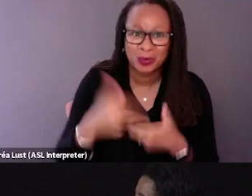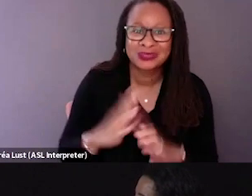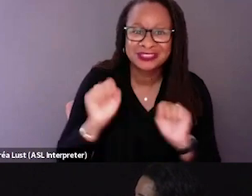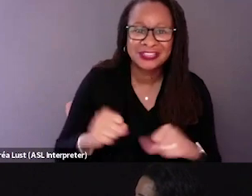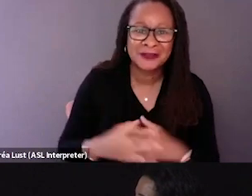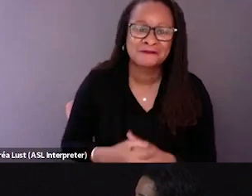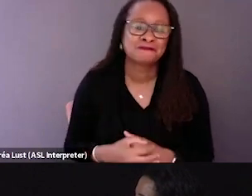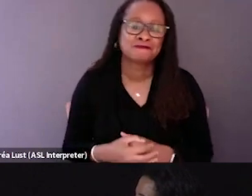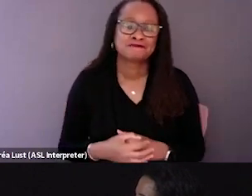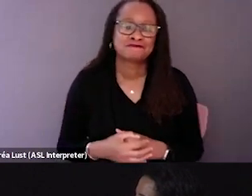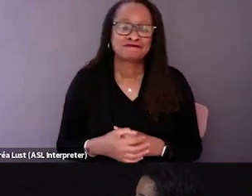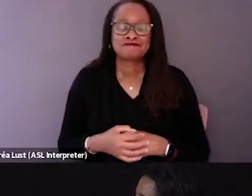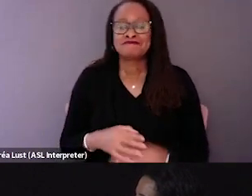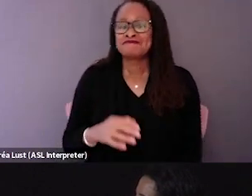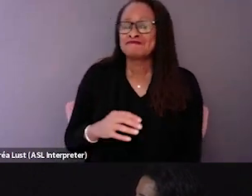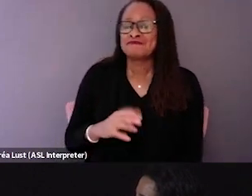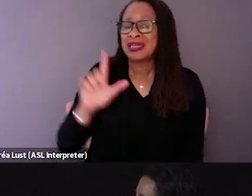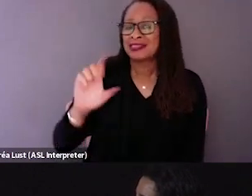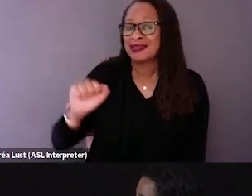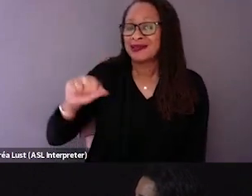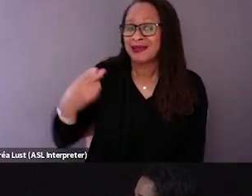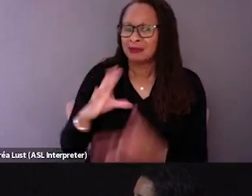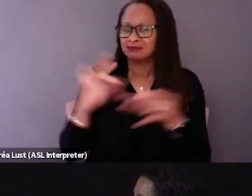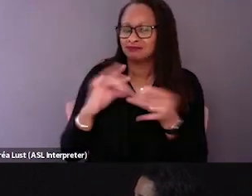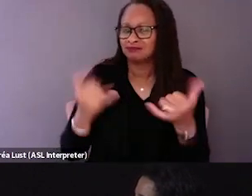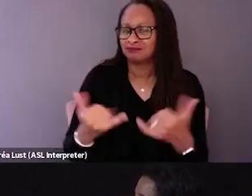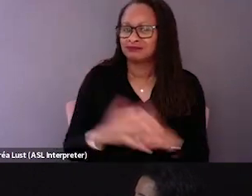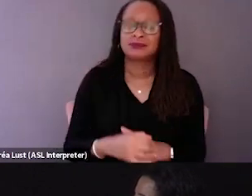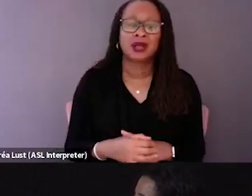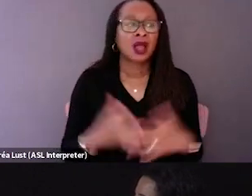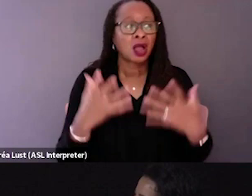I think from the beginning we knew we wanted to have sort of a chorus of voices